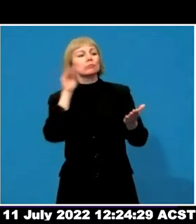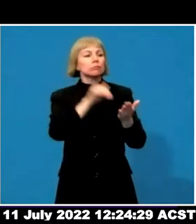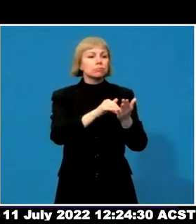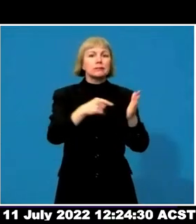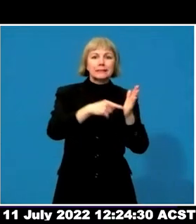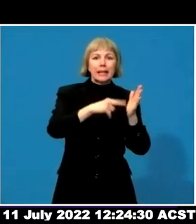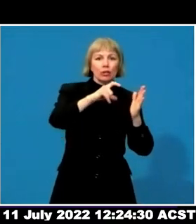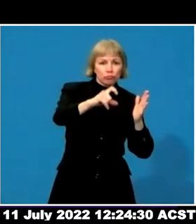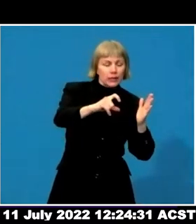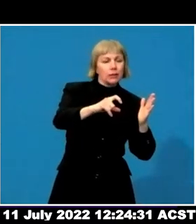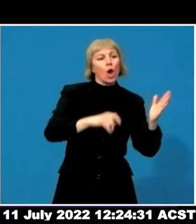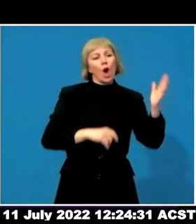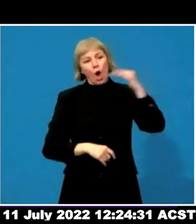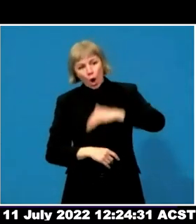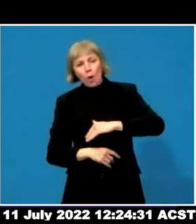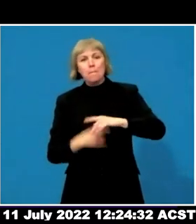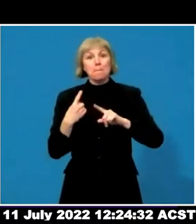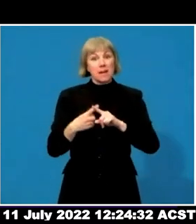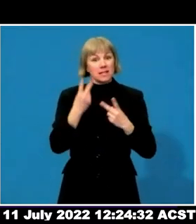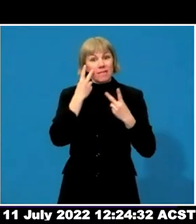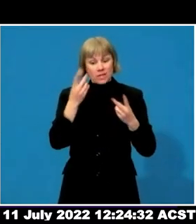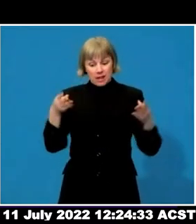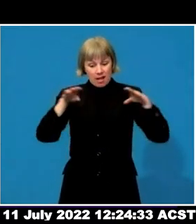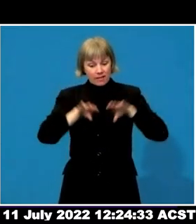to places like where we are, Alice Springs? Yeah. MS TARRAGO: Or Darwin?